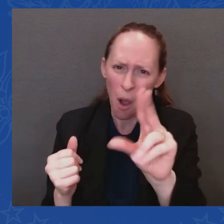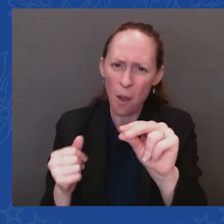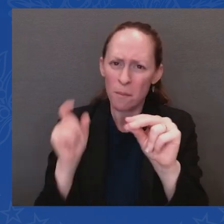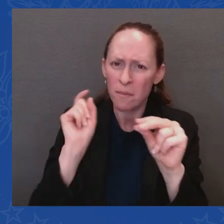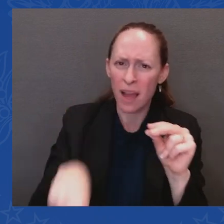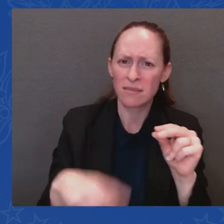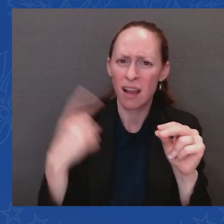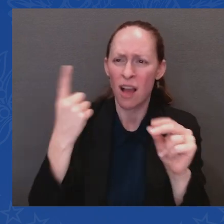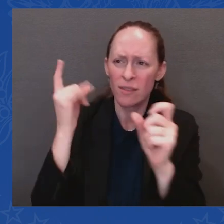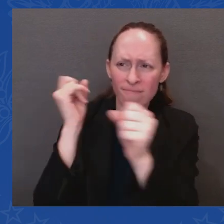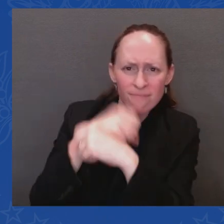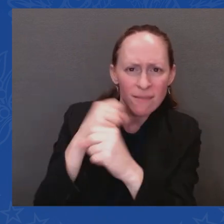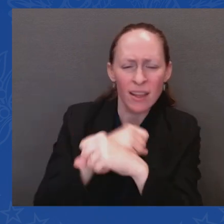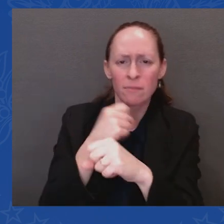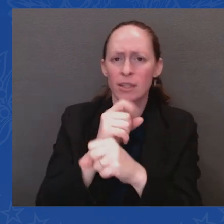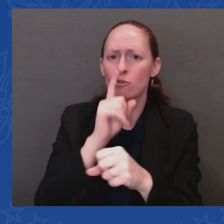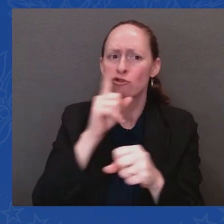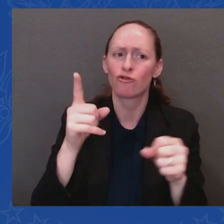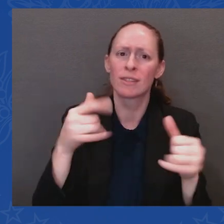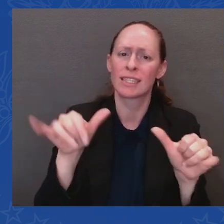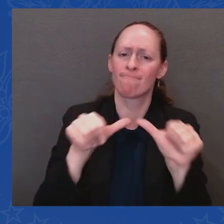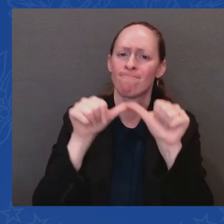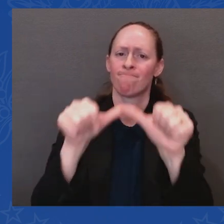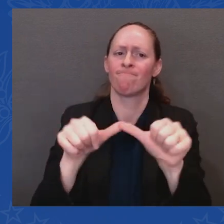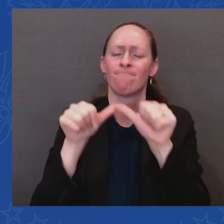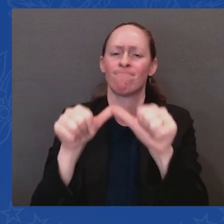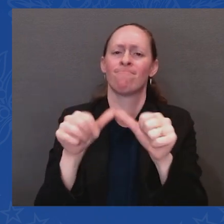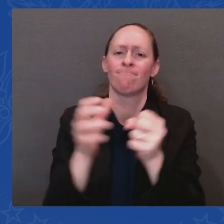Mr. President, veterans are answering that call.